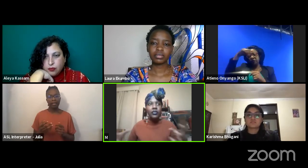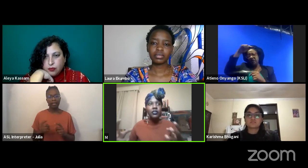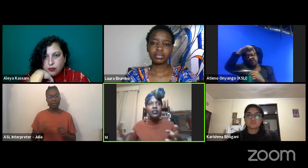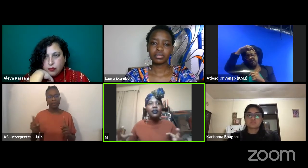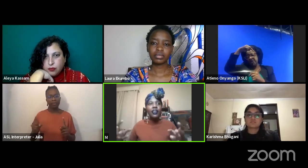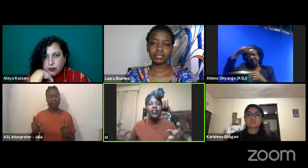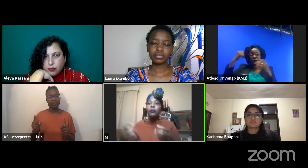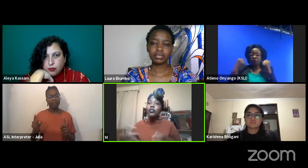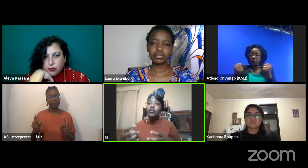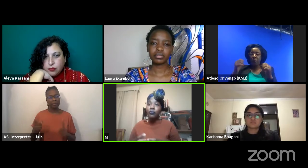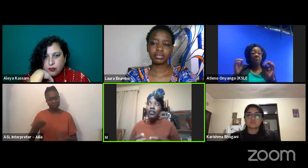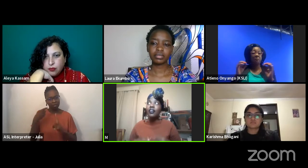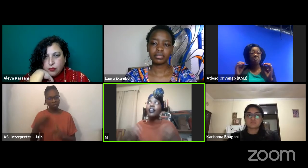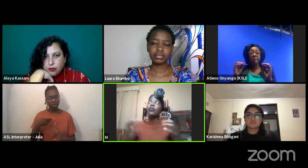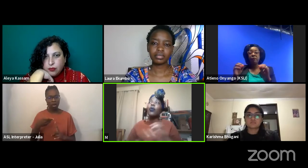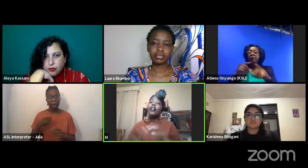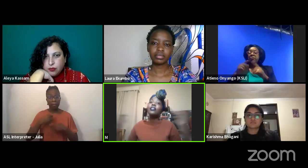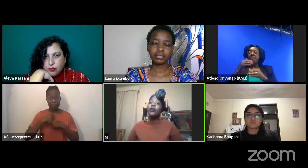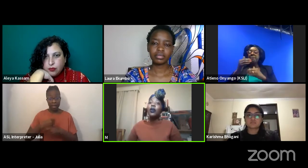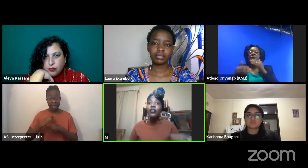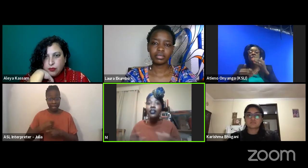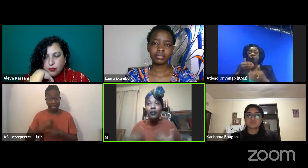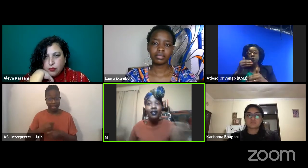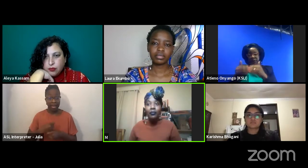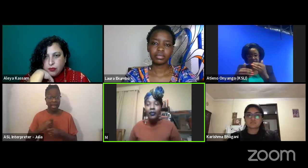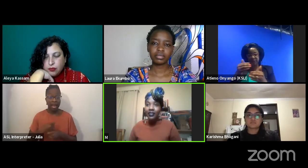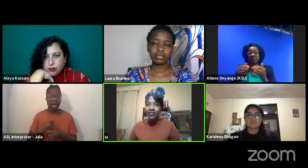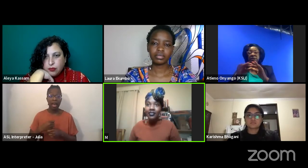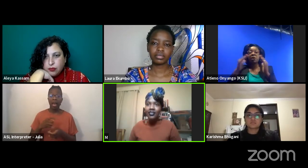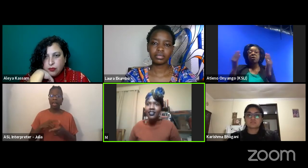but in the process of making and then while surrounded by other makers,